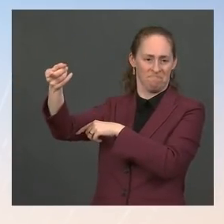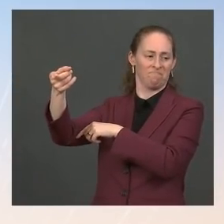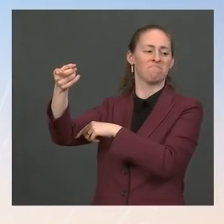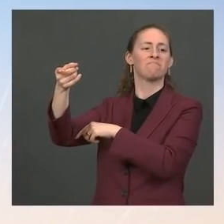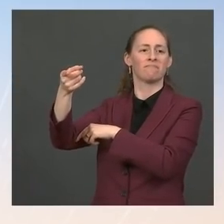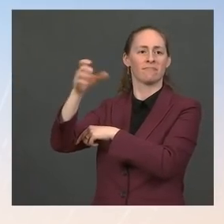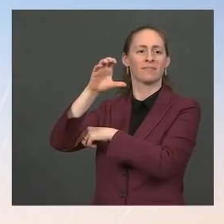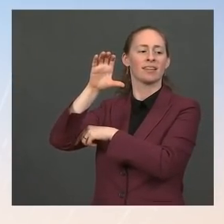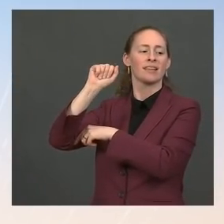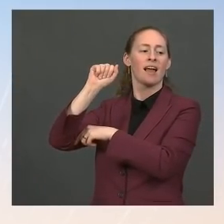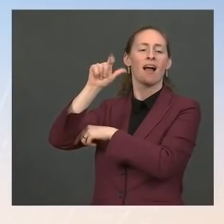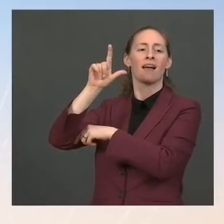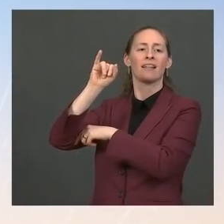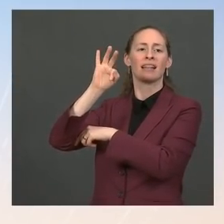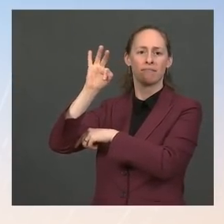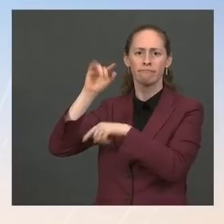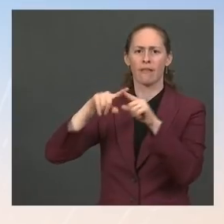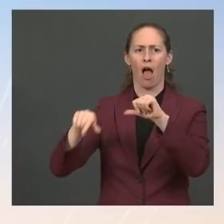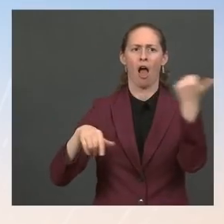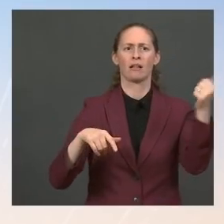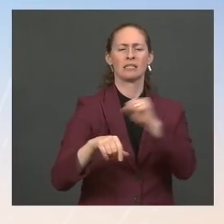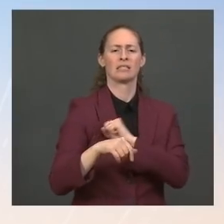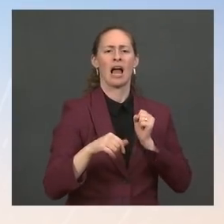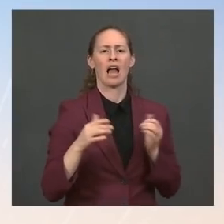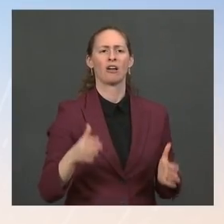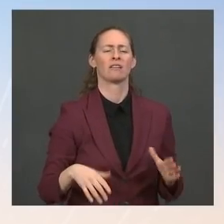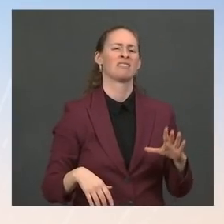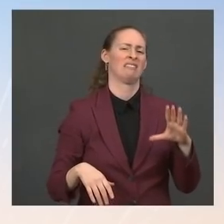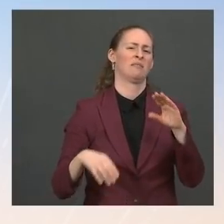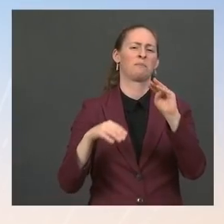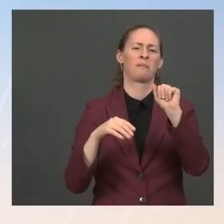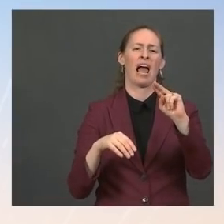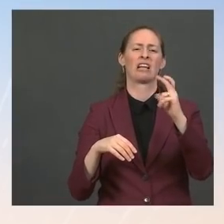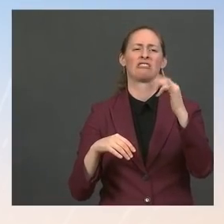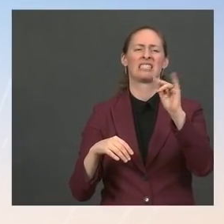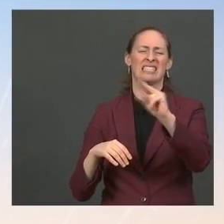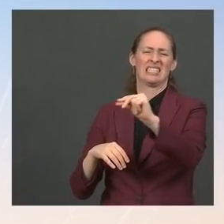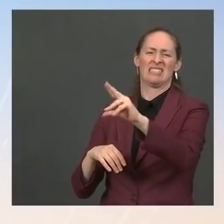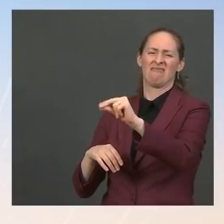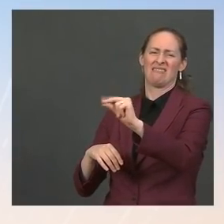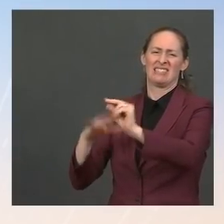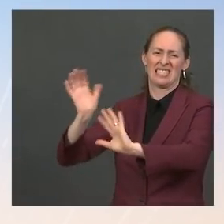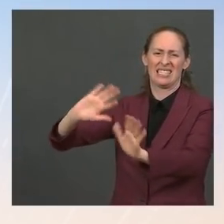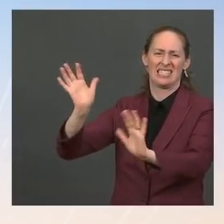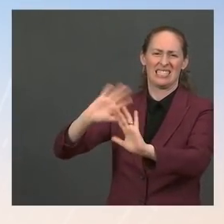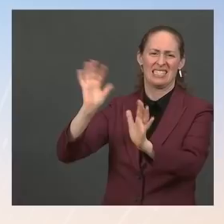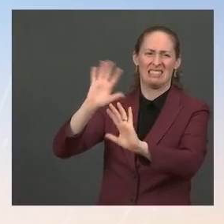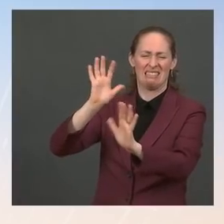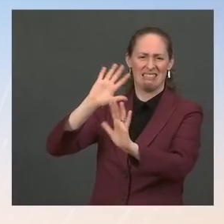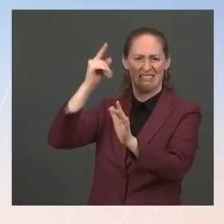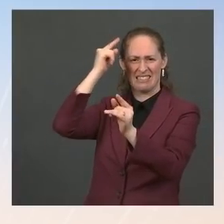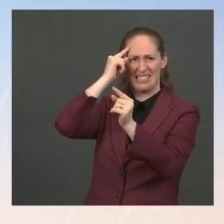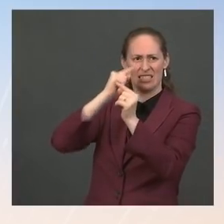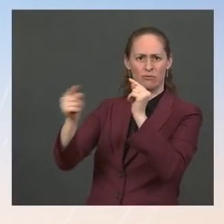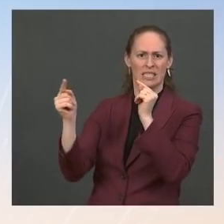as Senator Manchin put it. Is the White House confident that Dr. Califf can get confirmed as FDA commissioner? Ms. Psaki: We are.